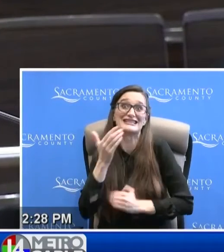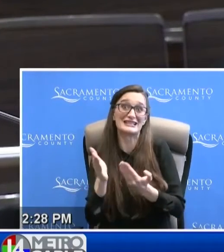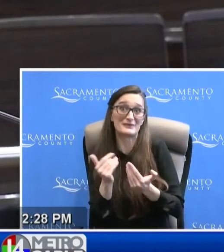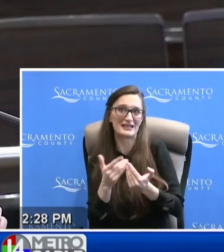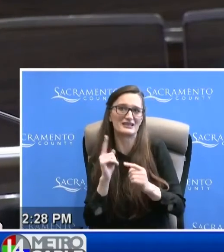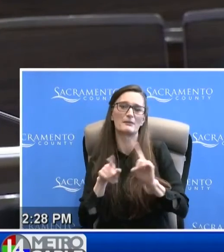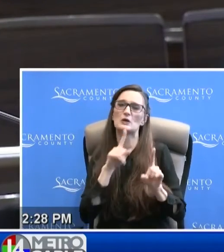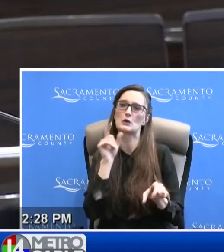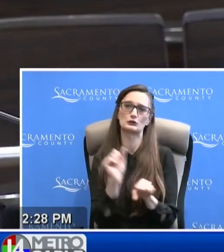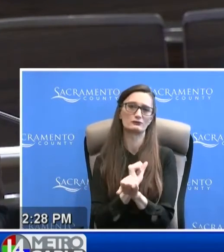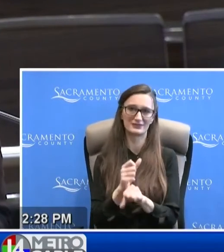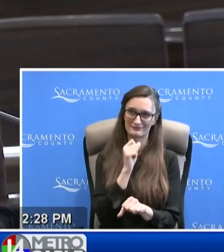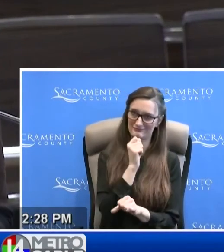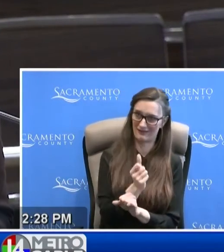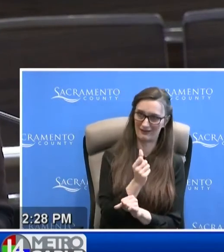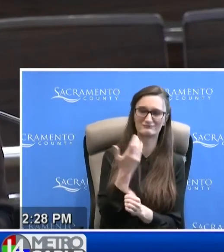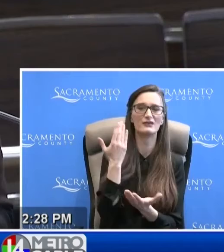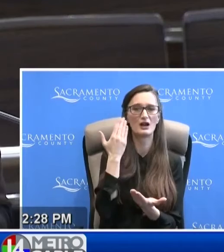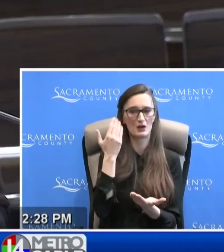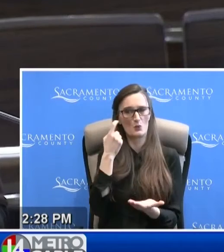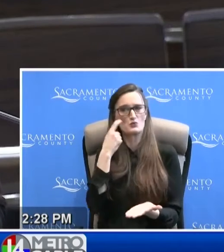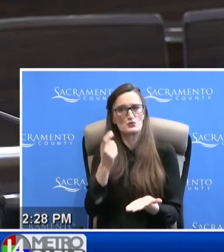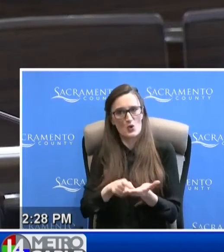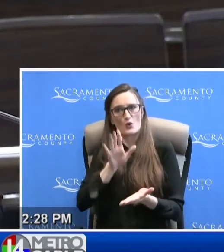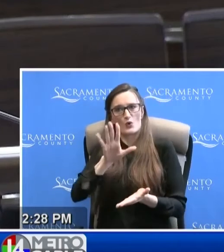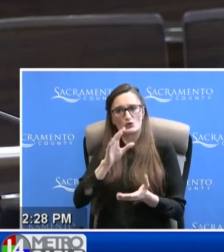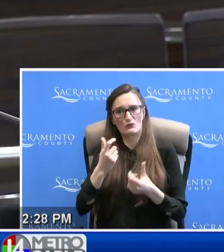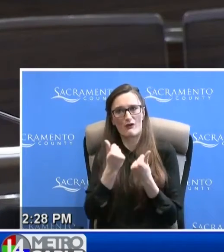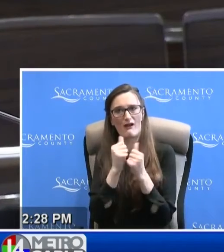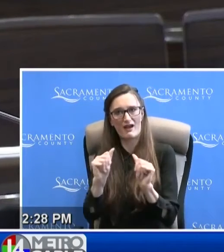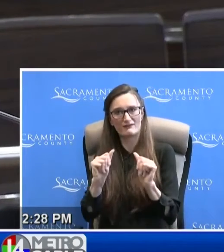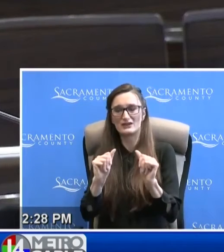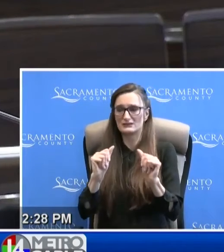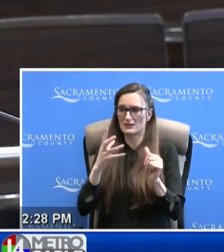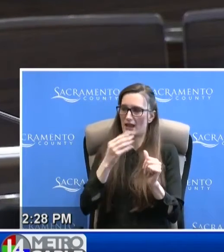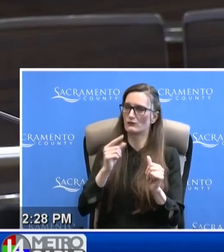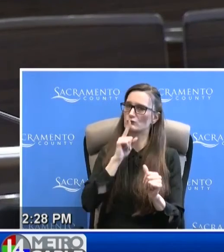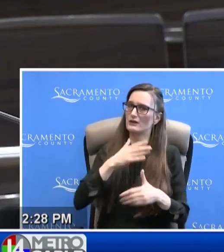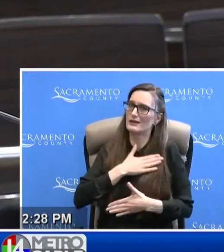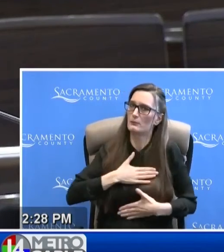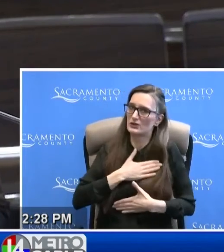Your contributions were noticed and appreciated, and I am truly grateful with that.